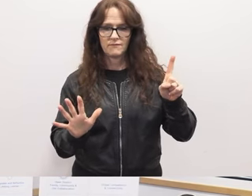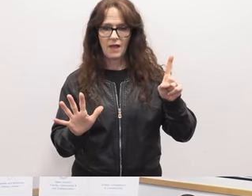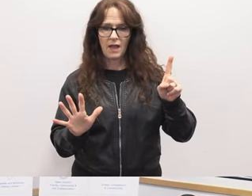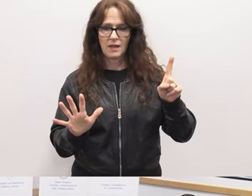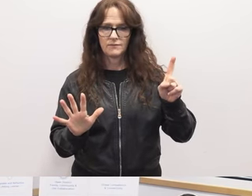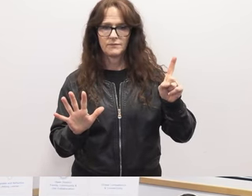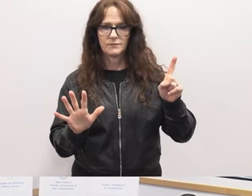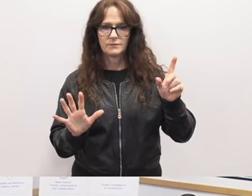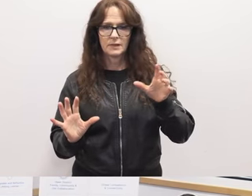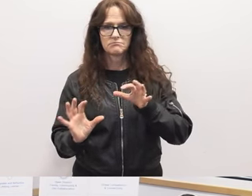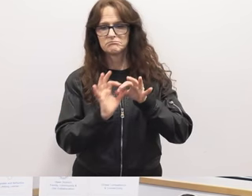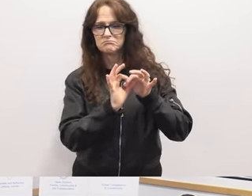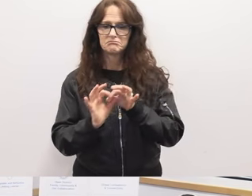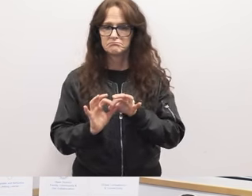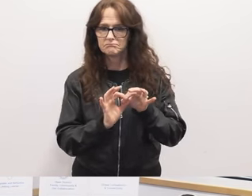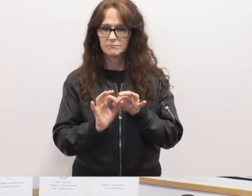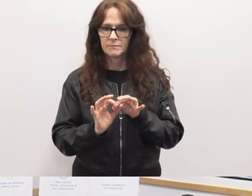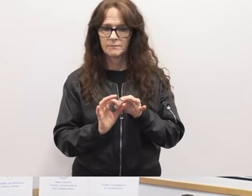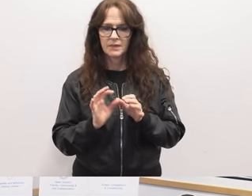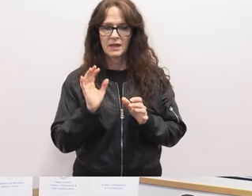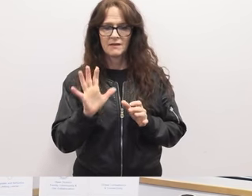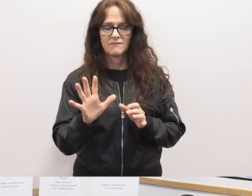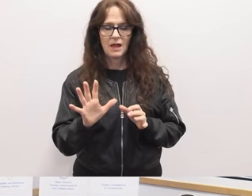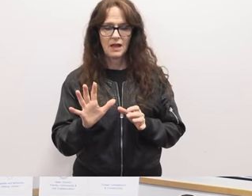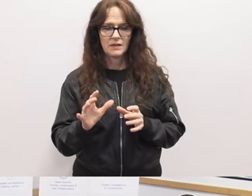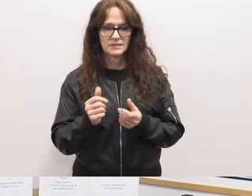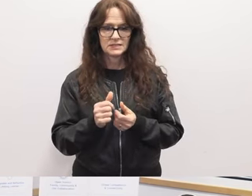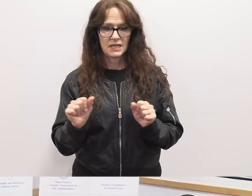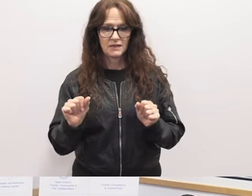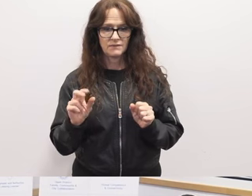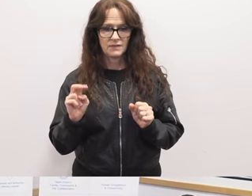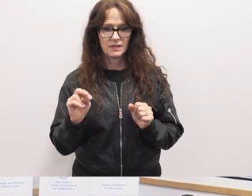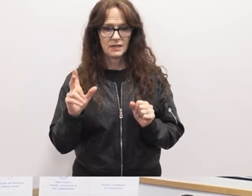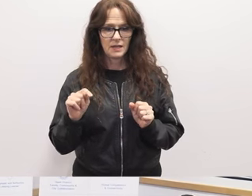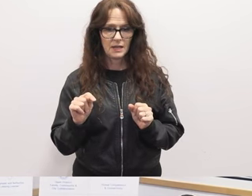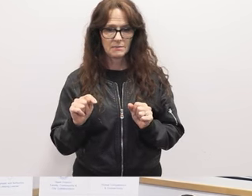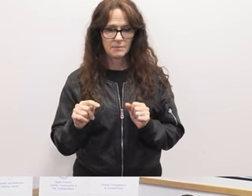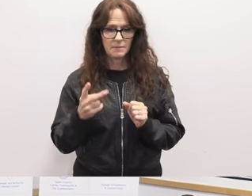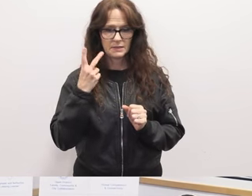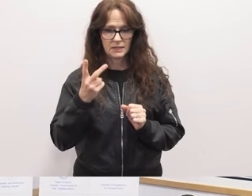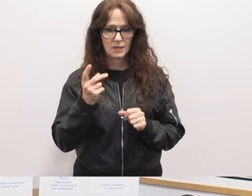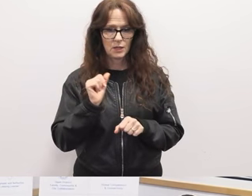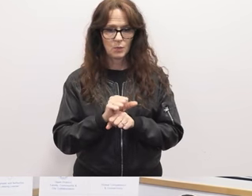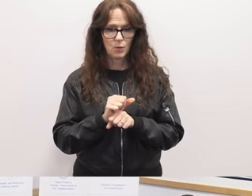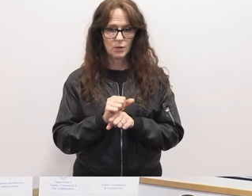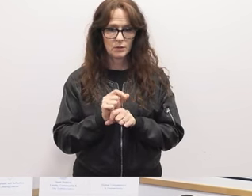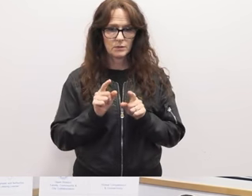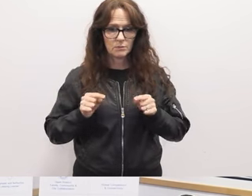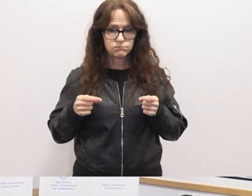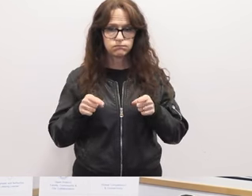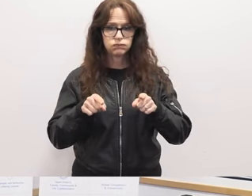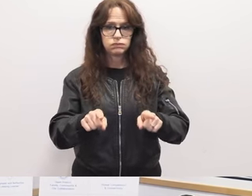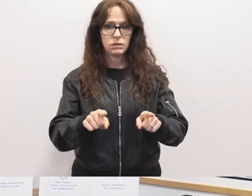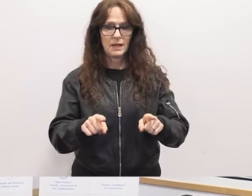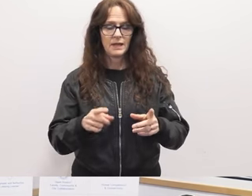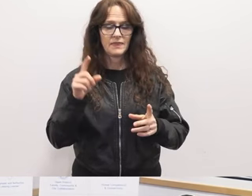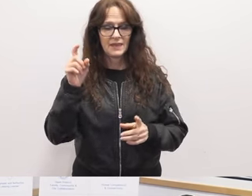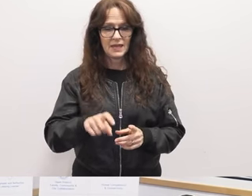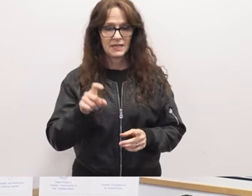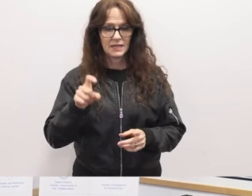I see five as a safety net. But I see how they could work in tandem and I see how they need to be separate,